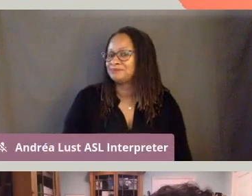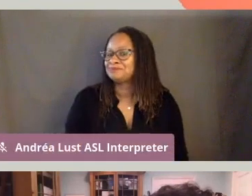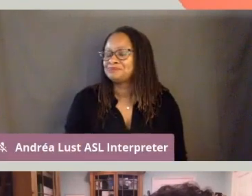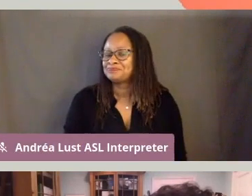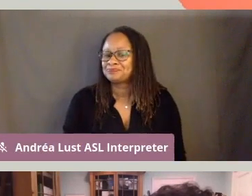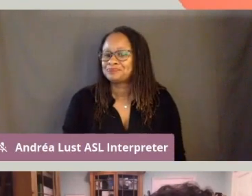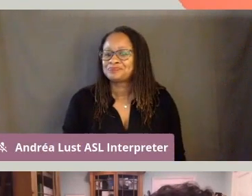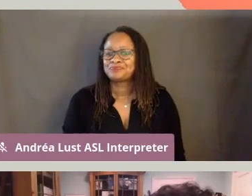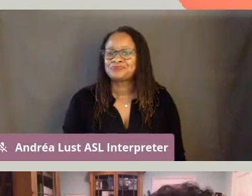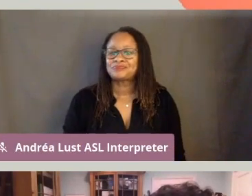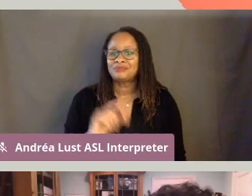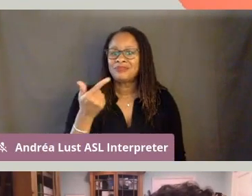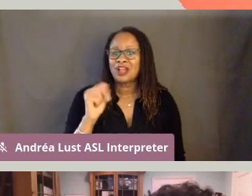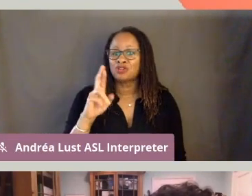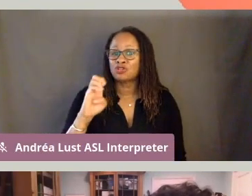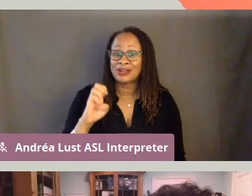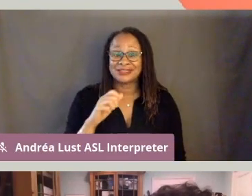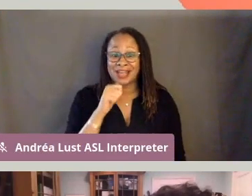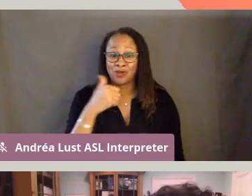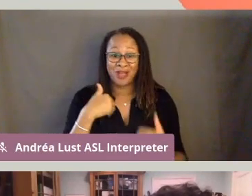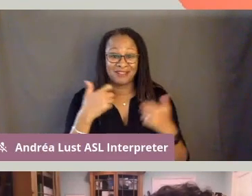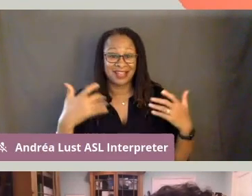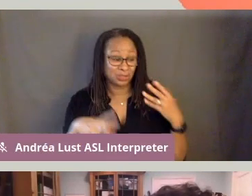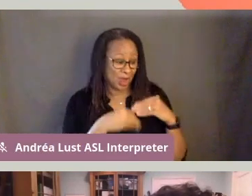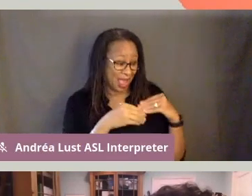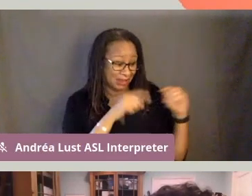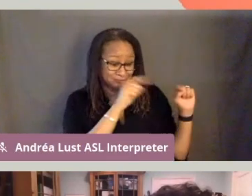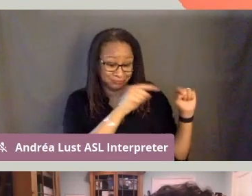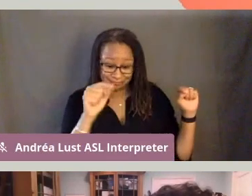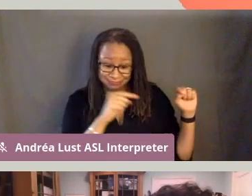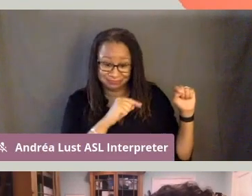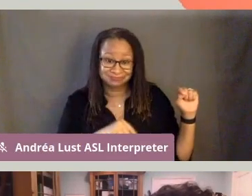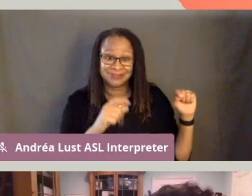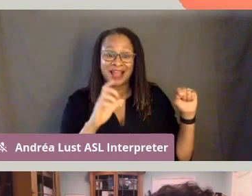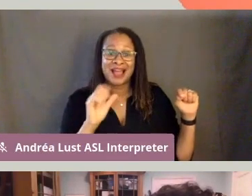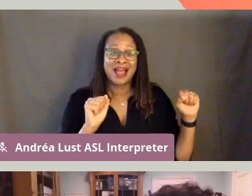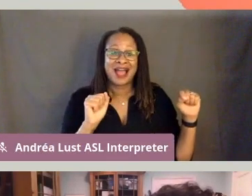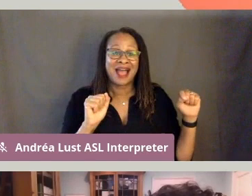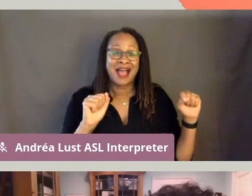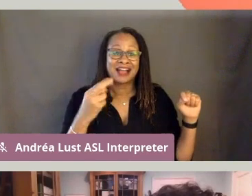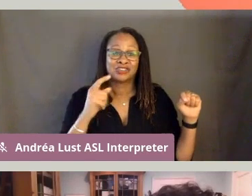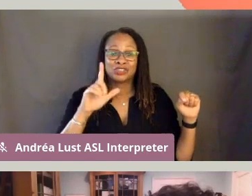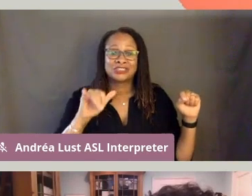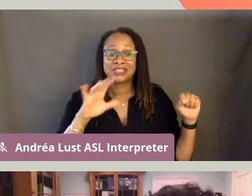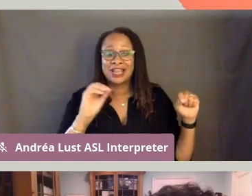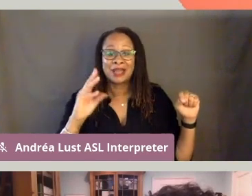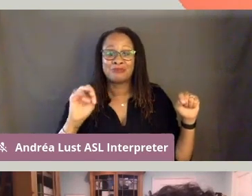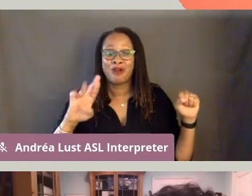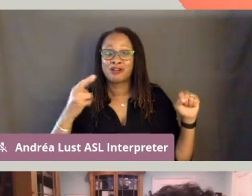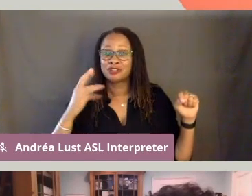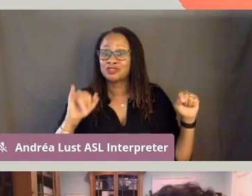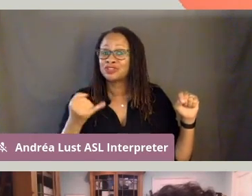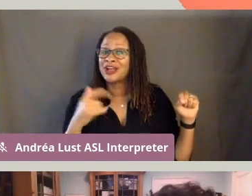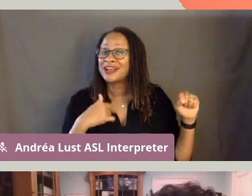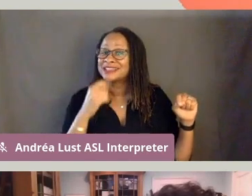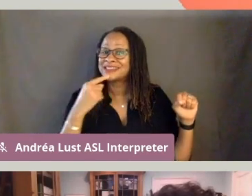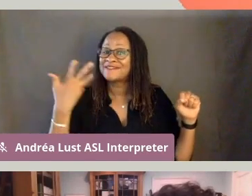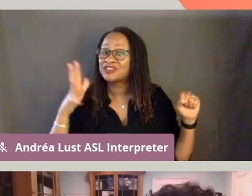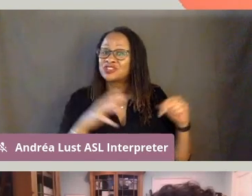Yeah, I don't have a whole lot to add to everything that Set, Ashley and Marj has said so far really resonates with me,